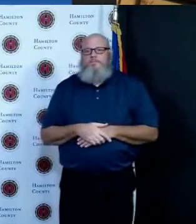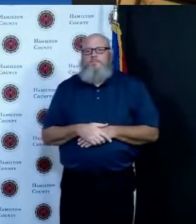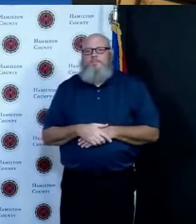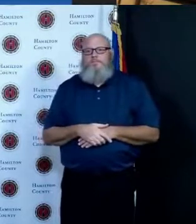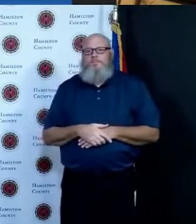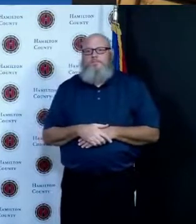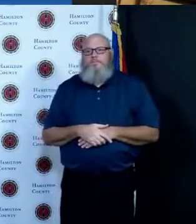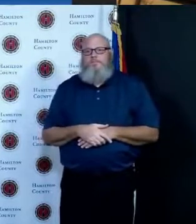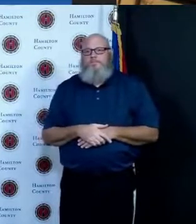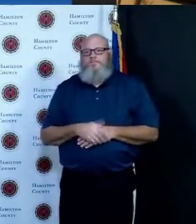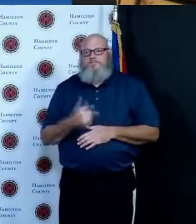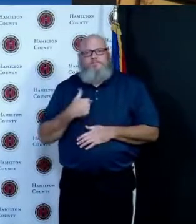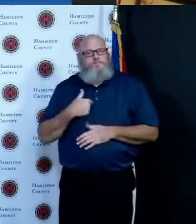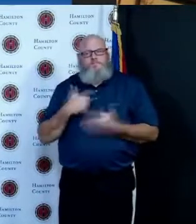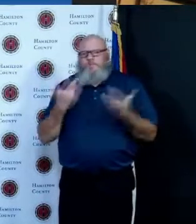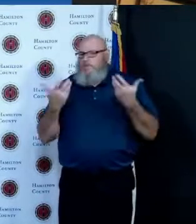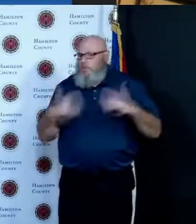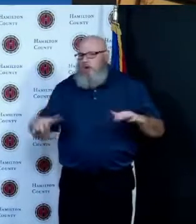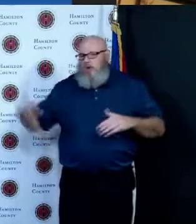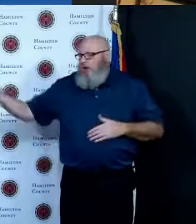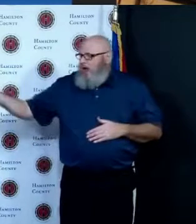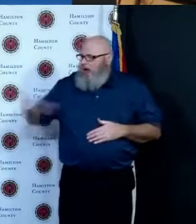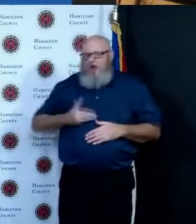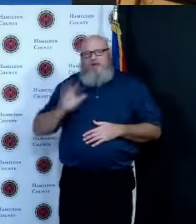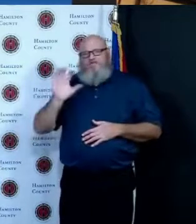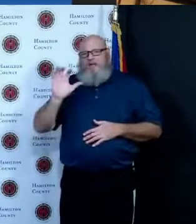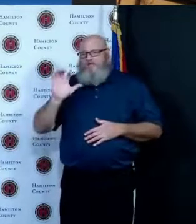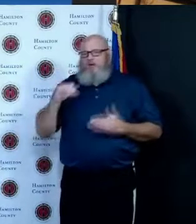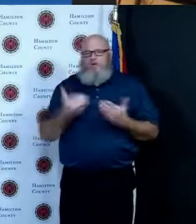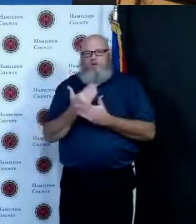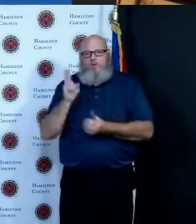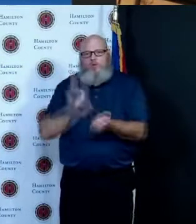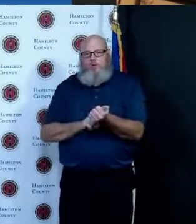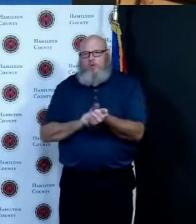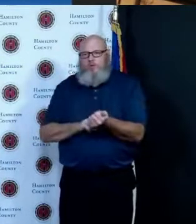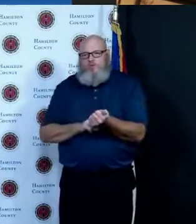a thousand doses I do need to be able to scale that model and so we would bring in another team